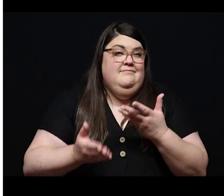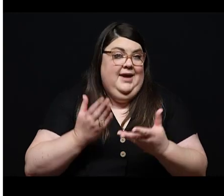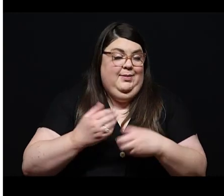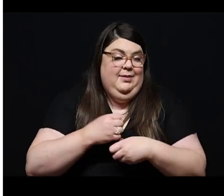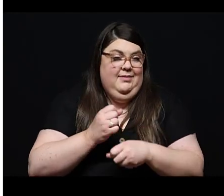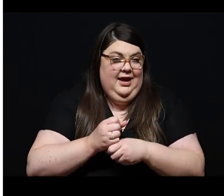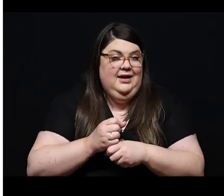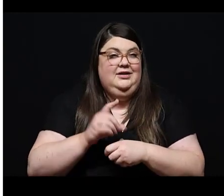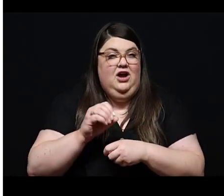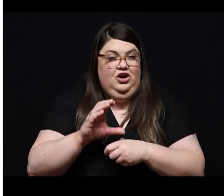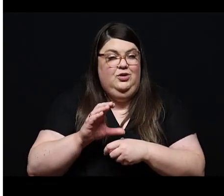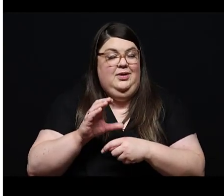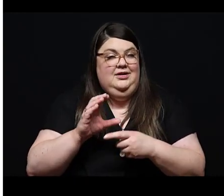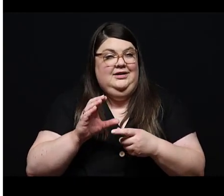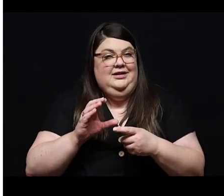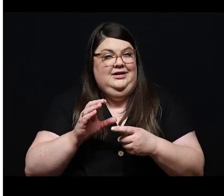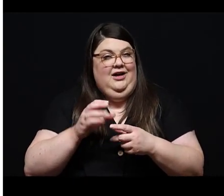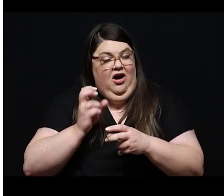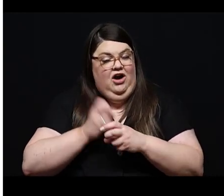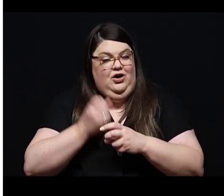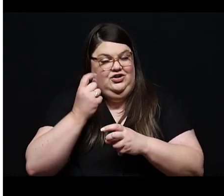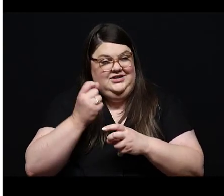document difficult to understand for people with disabilities;